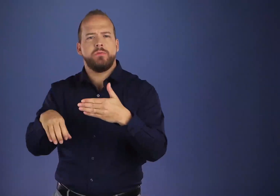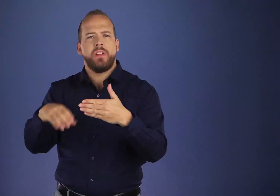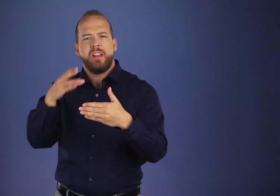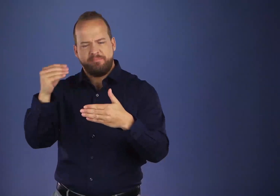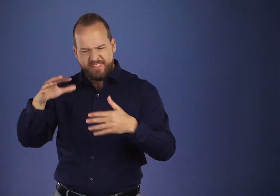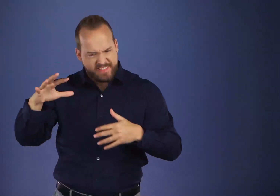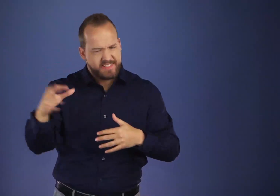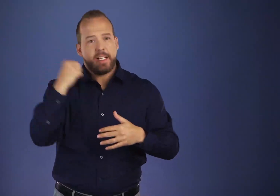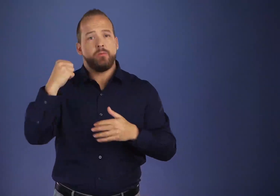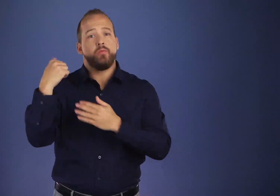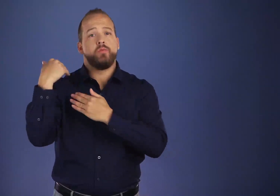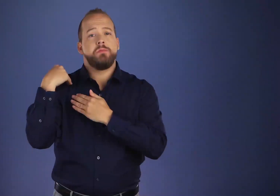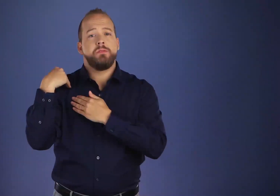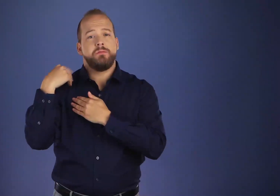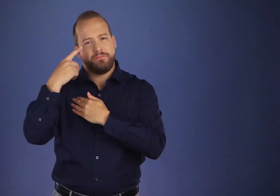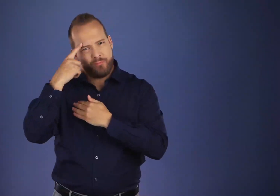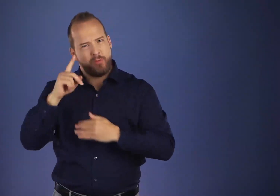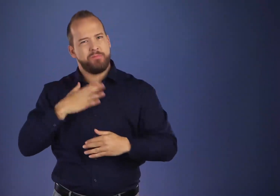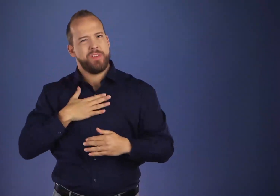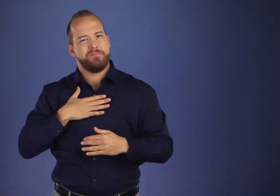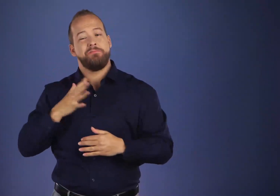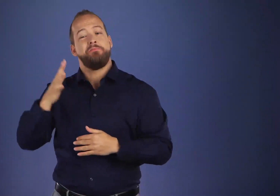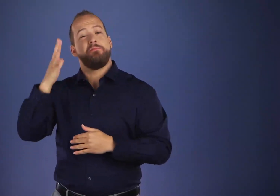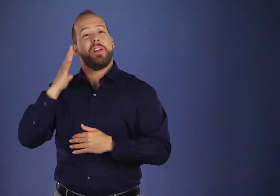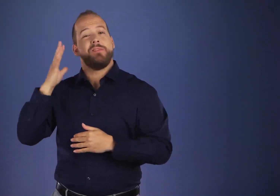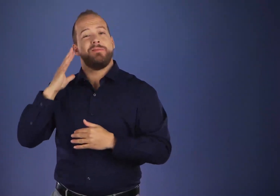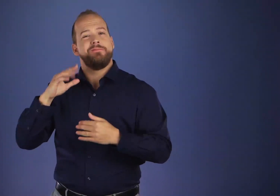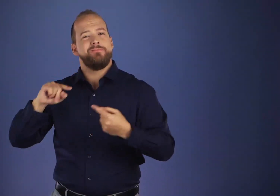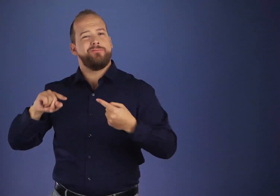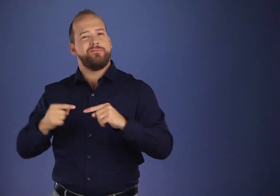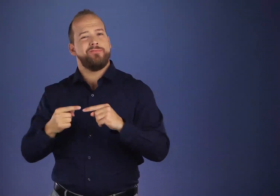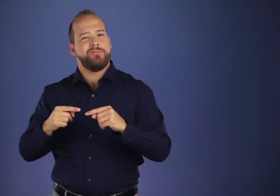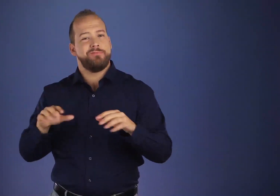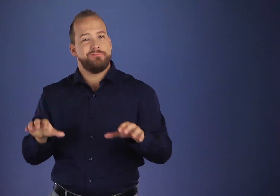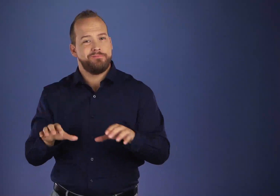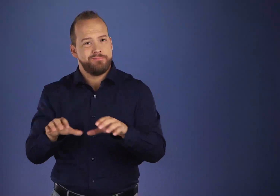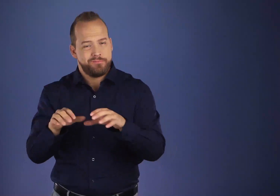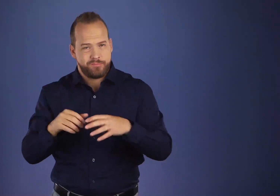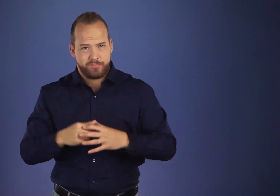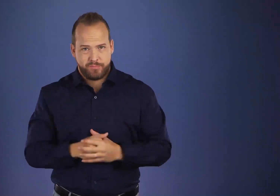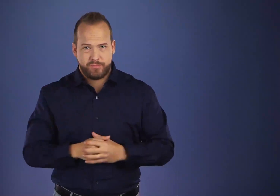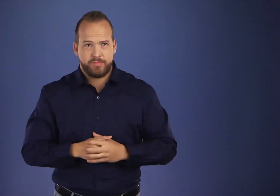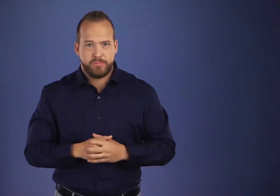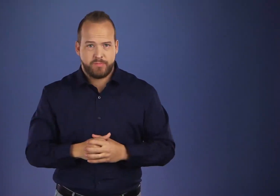of others at the same time, is the very spirit of Step Nine.